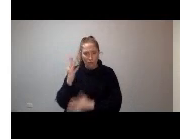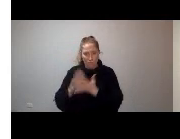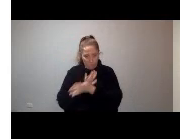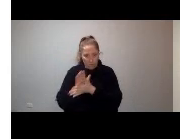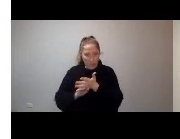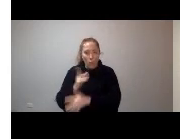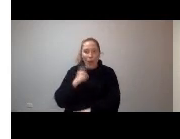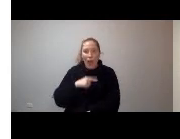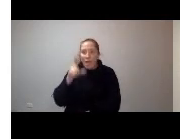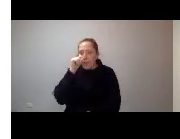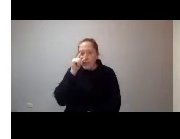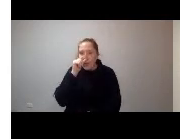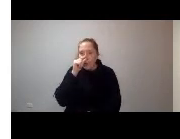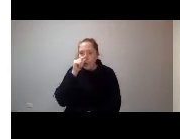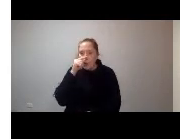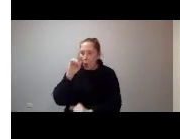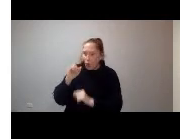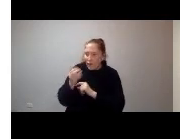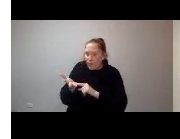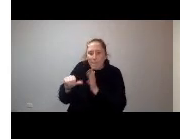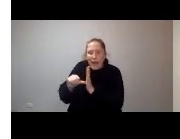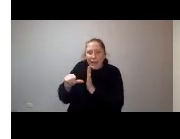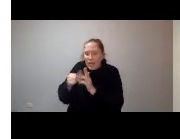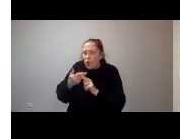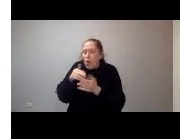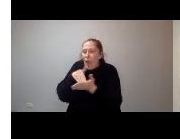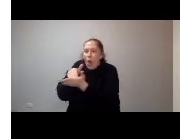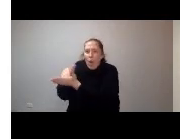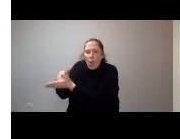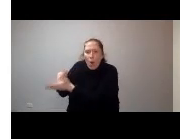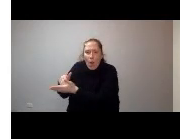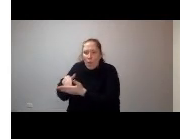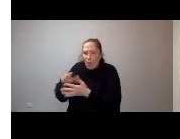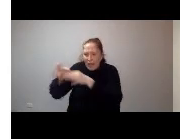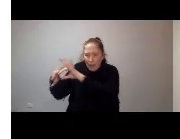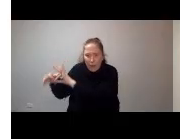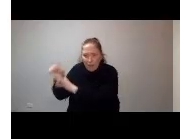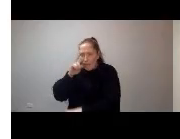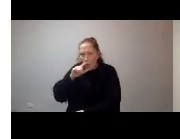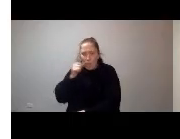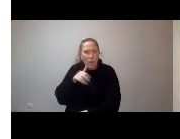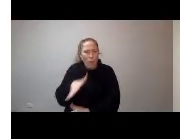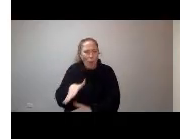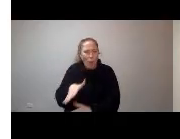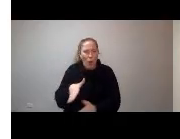to do amazing things. The other thing is our immunisation results have equitable outcomes.